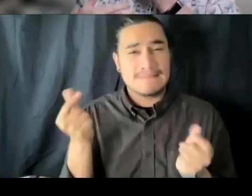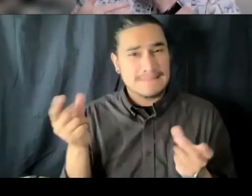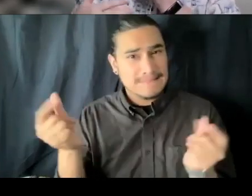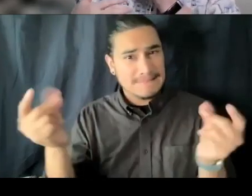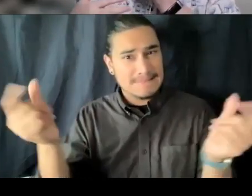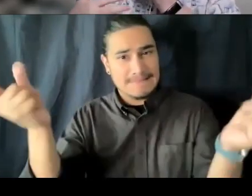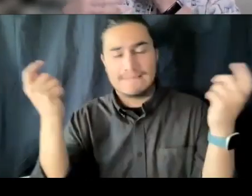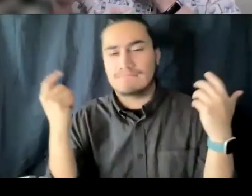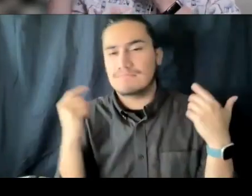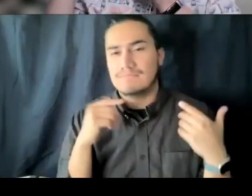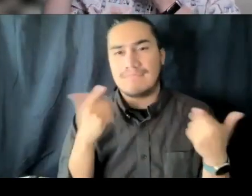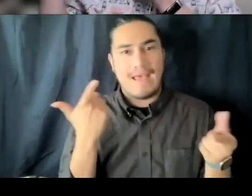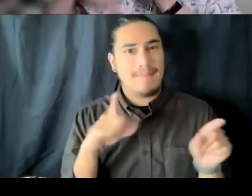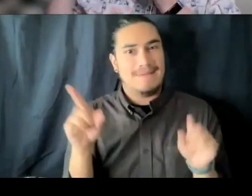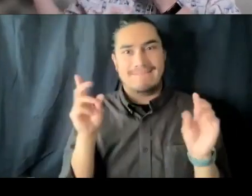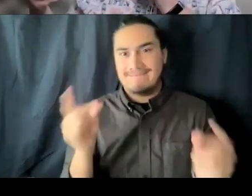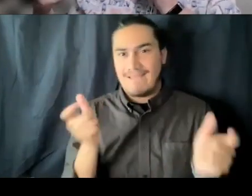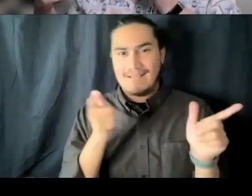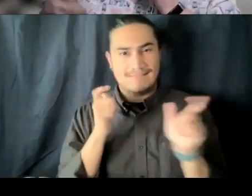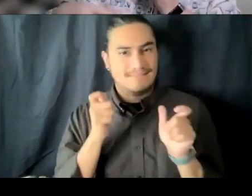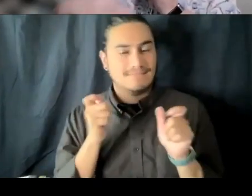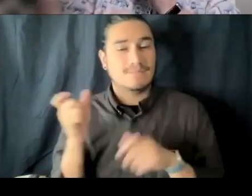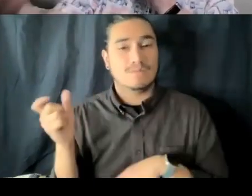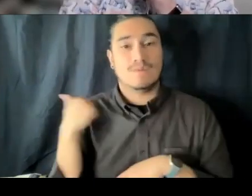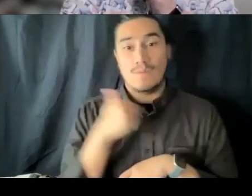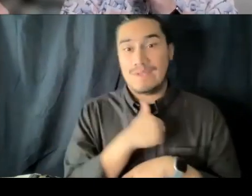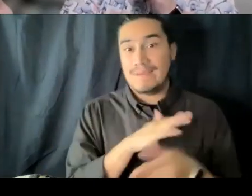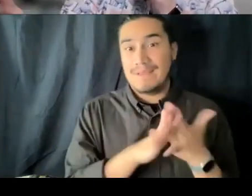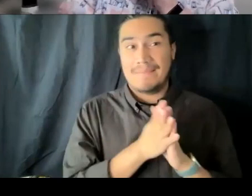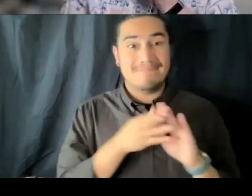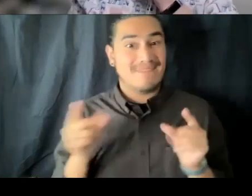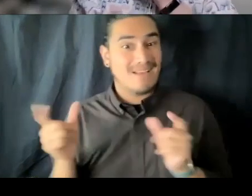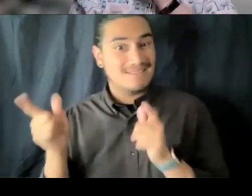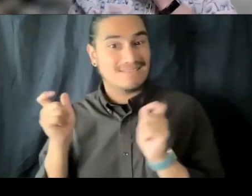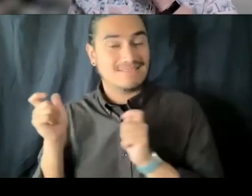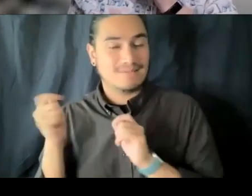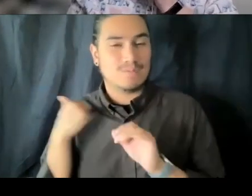So if we get fast paced, we start expecting other people to be fast paced